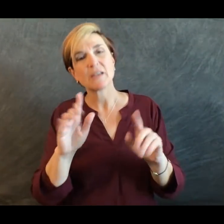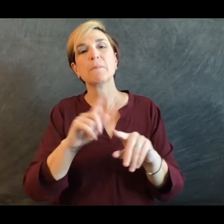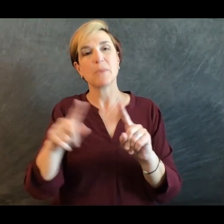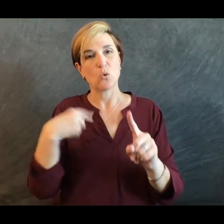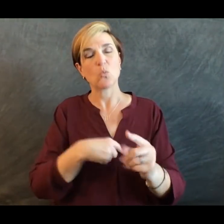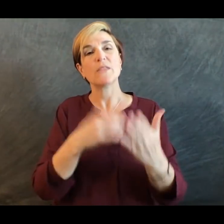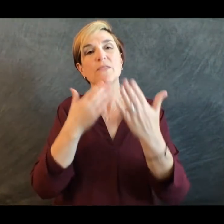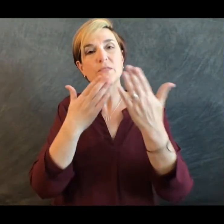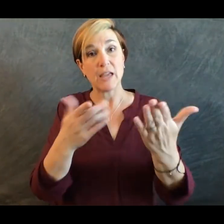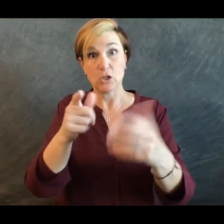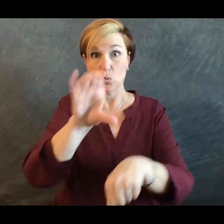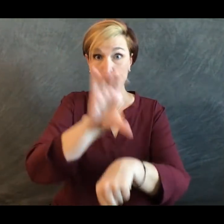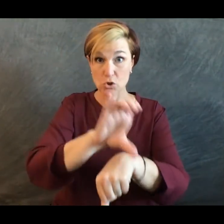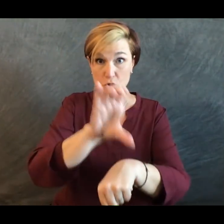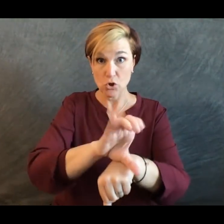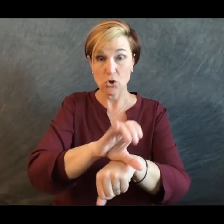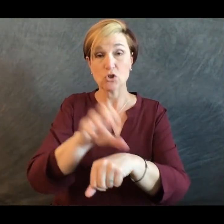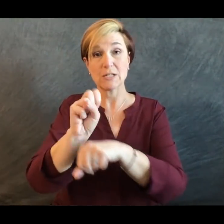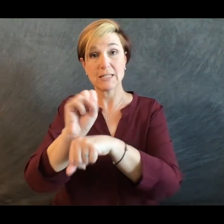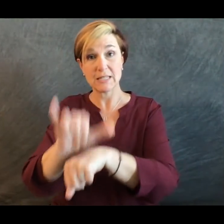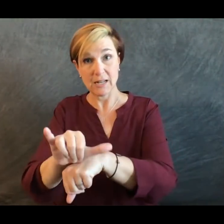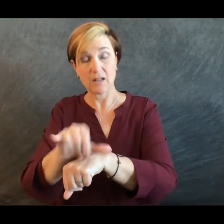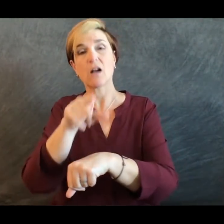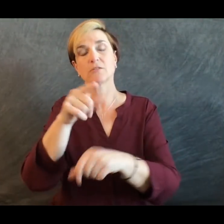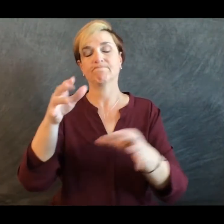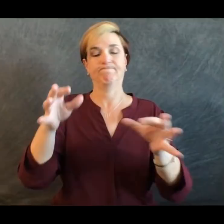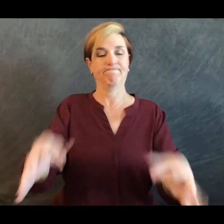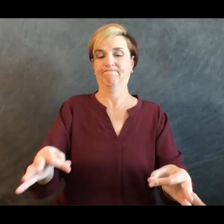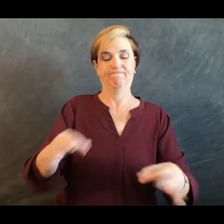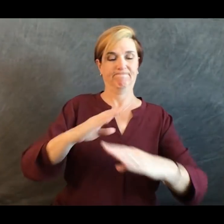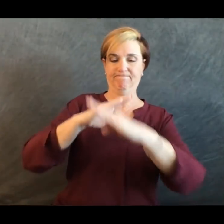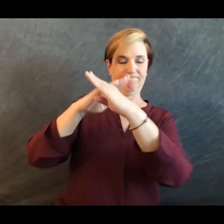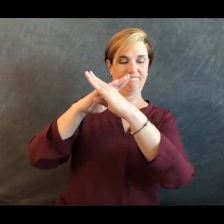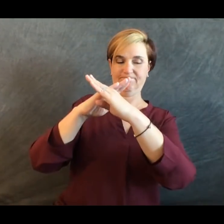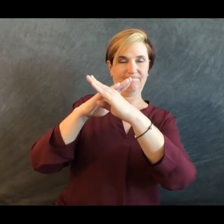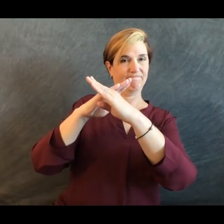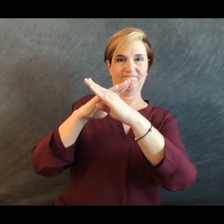done just that and we urge you to continue to do it and to my Christian